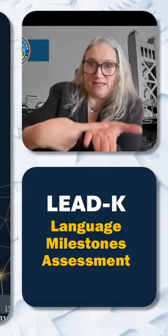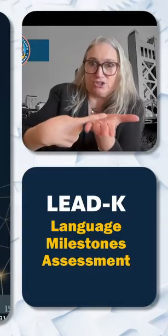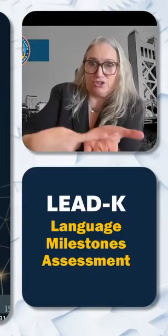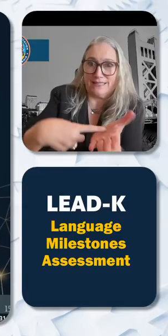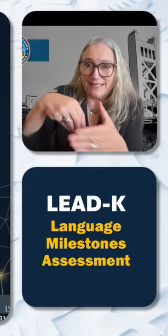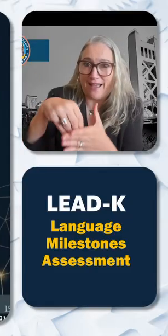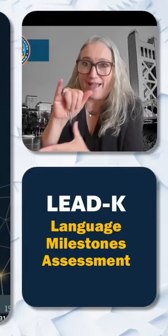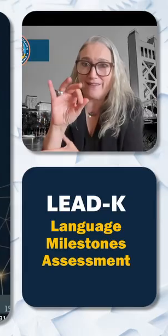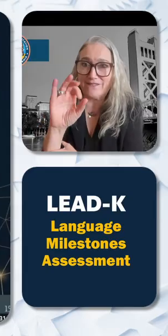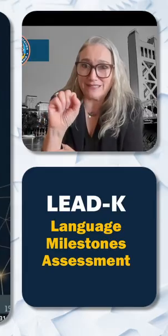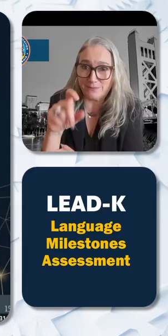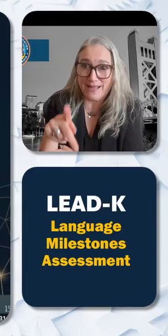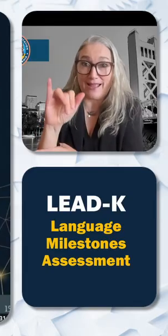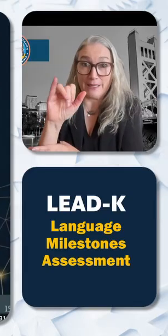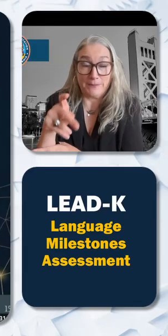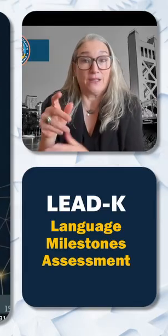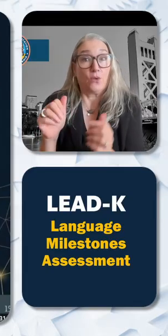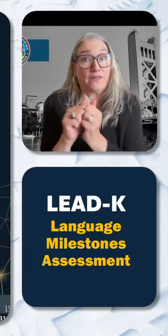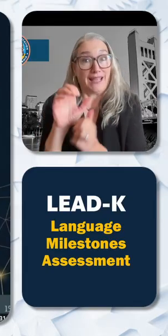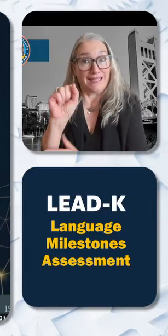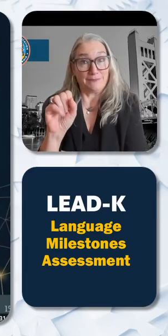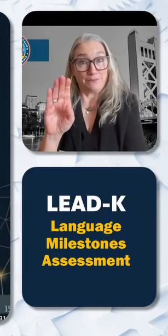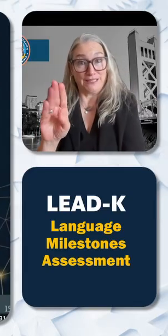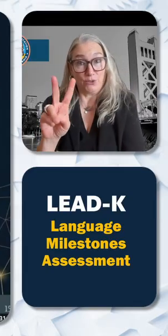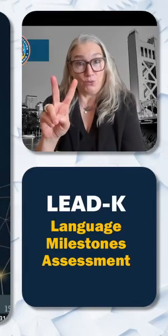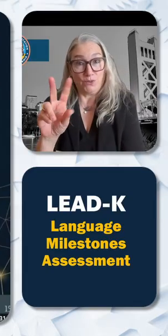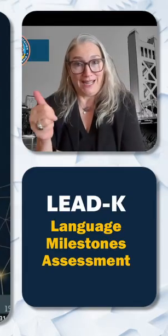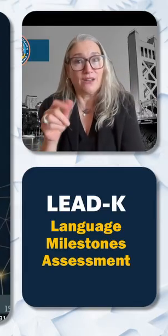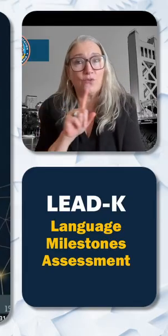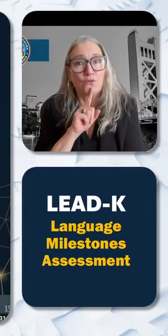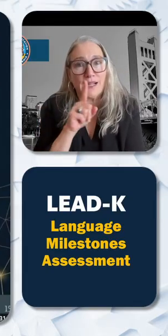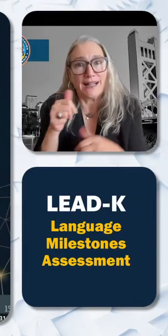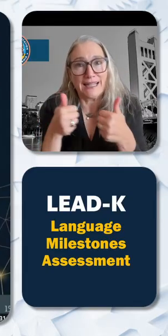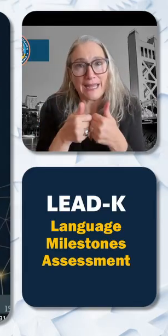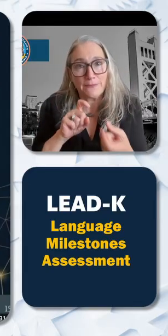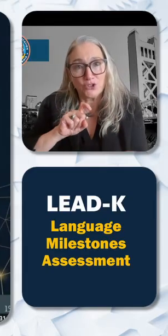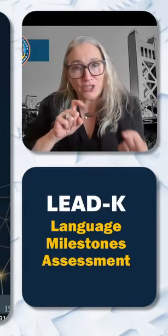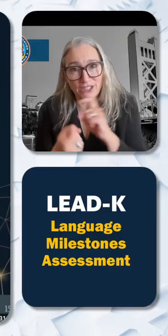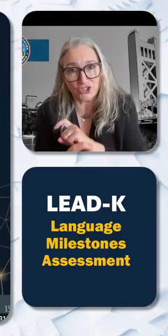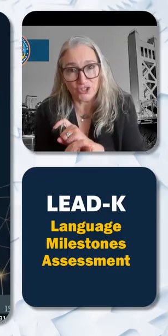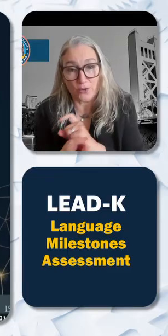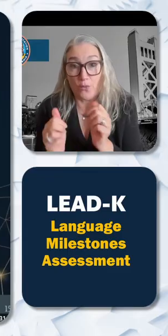and that was a big gap in that discussion during IFSP and IEP meetings.